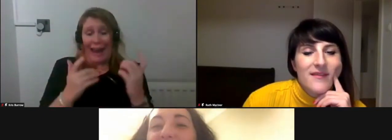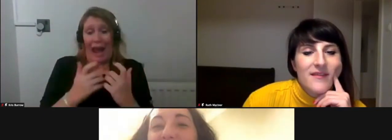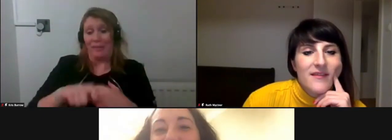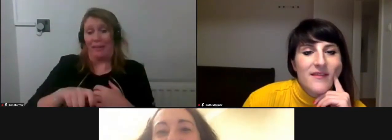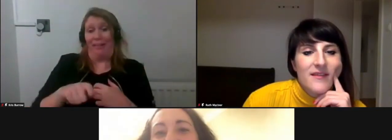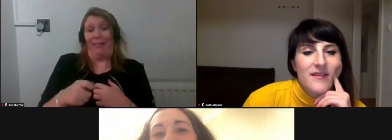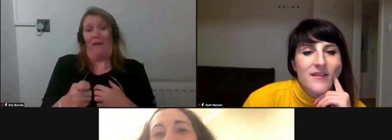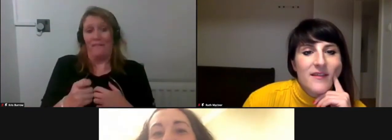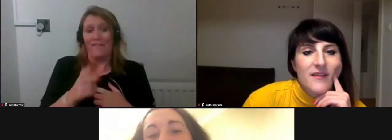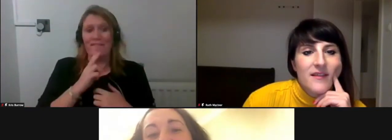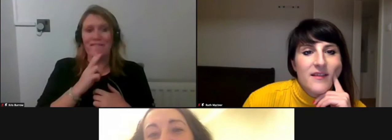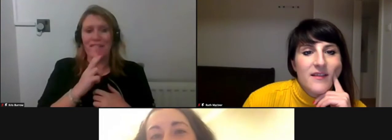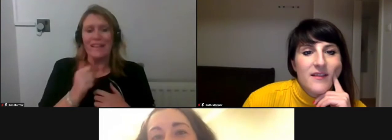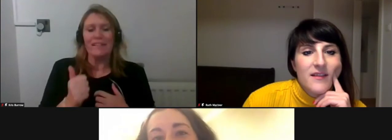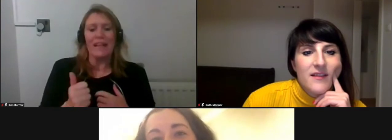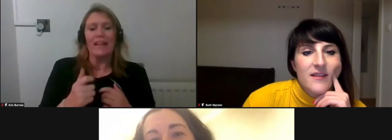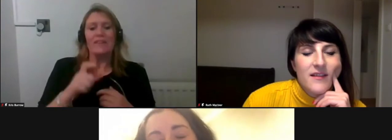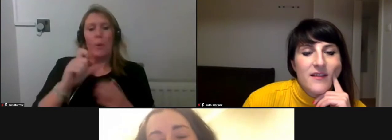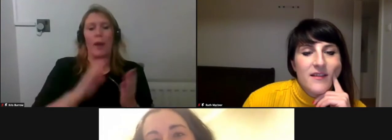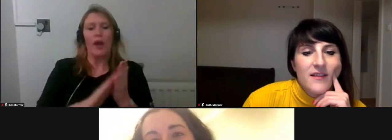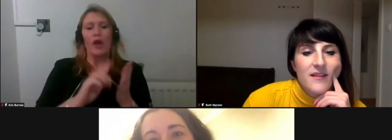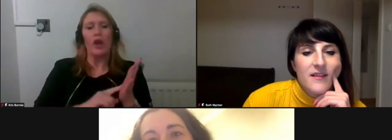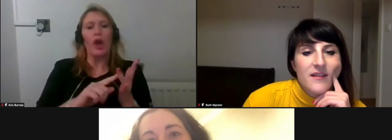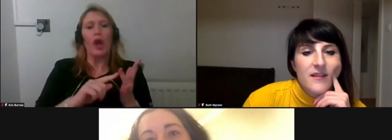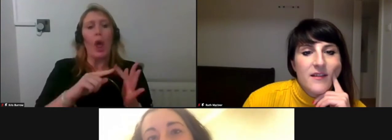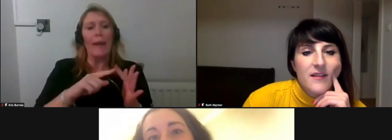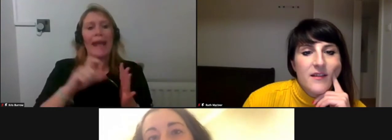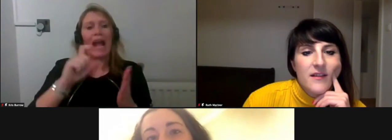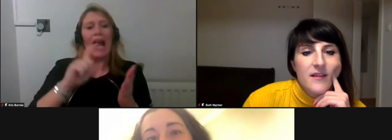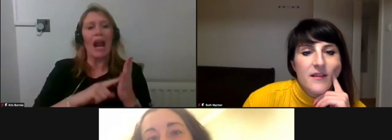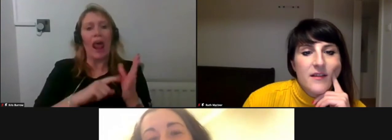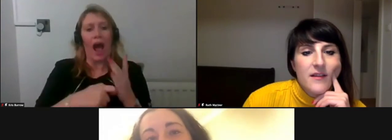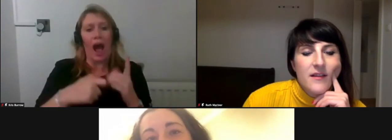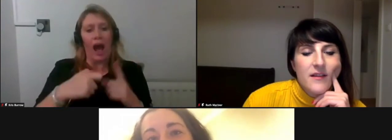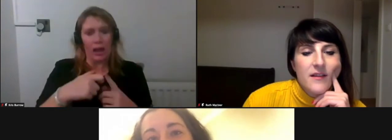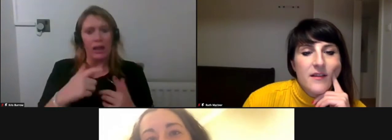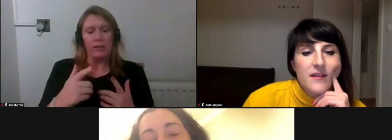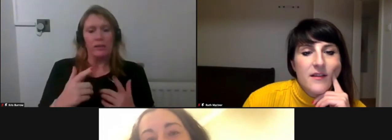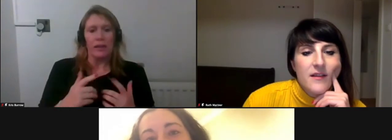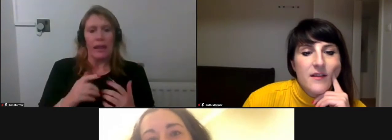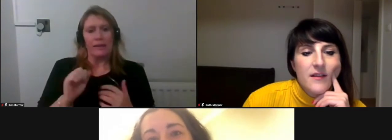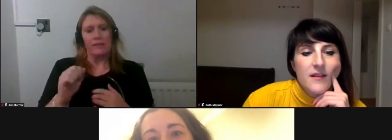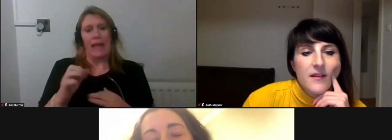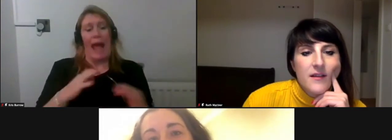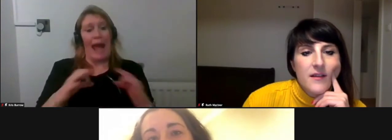mute there, I'm Chloe Clark, an actor and audio description consultant and I specialise in integrated Audio